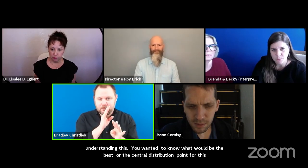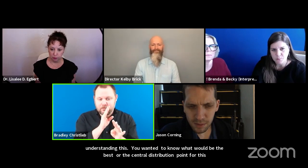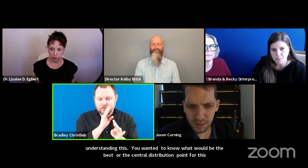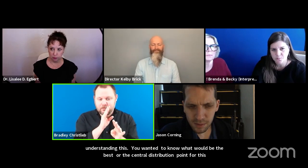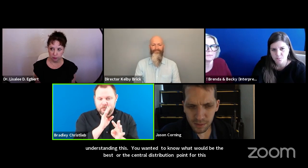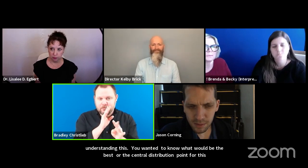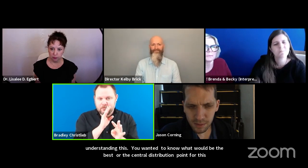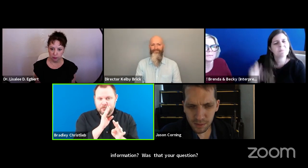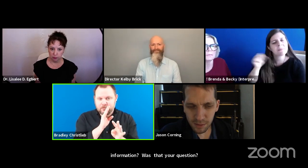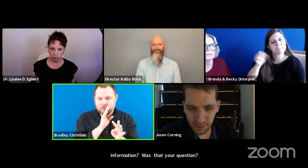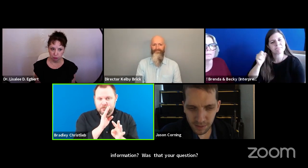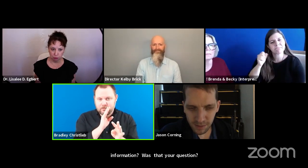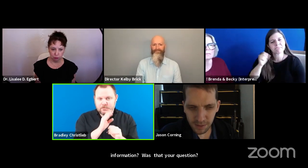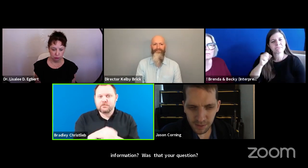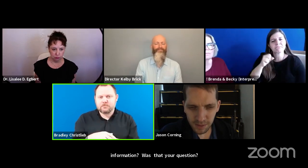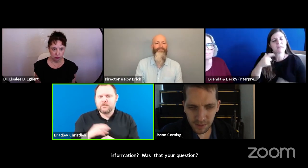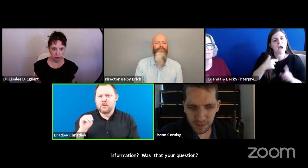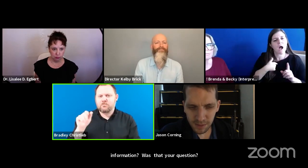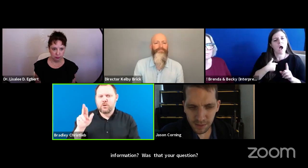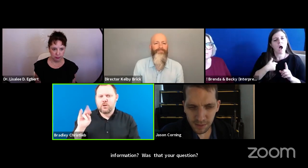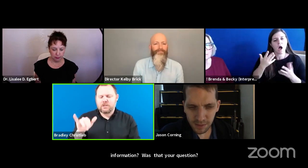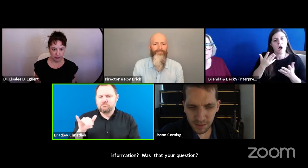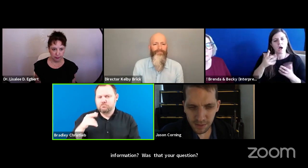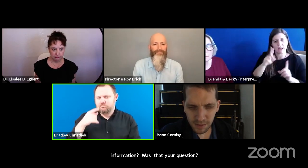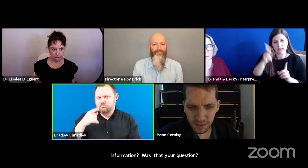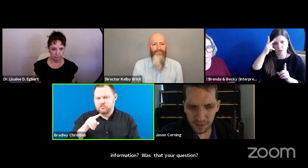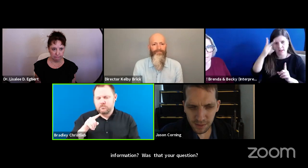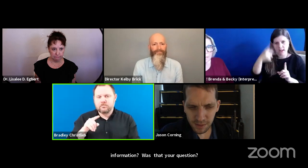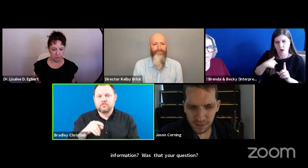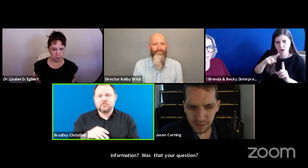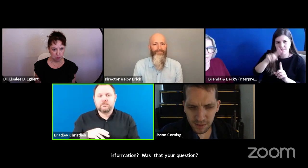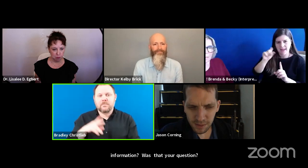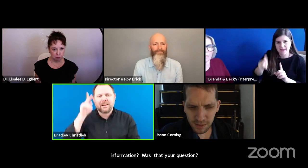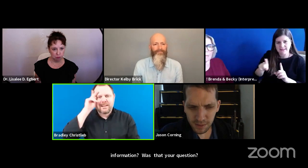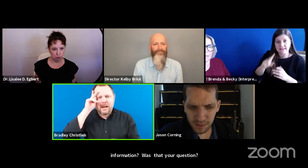Yeah, if you thought what Mary Lynn was asking for was appropriate and